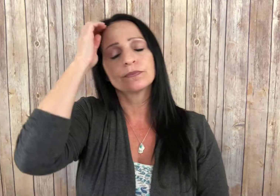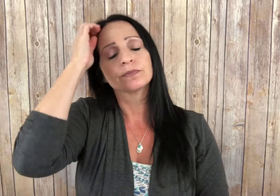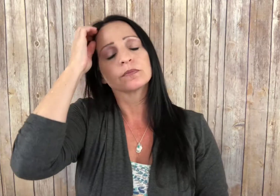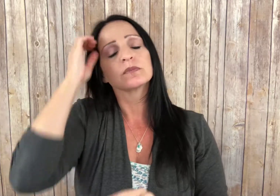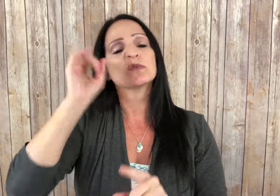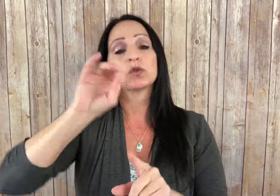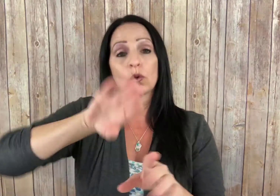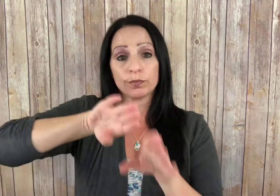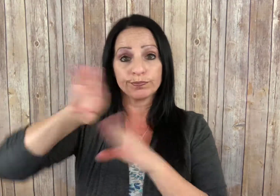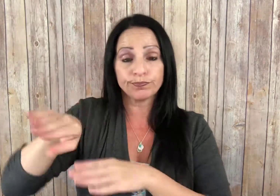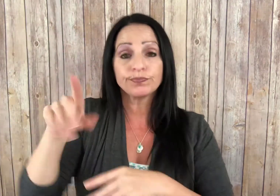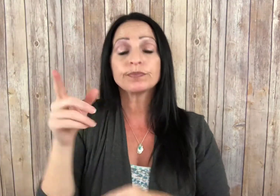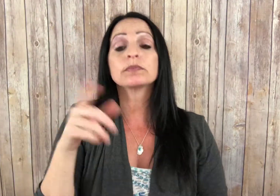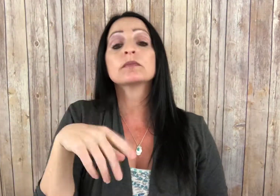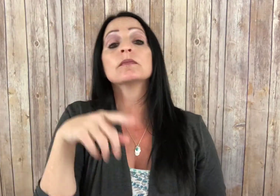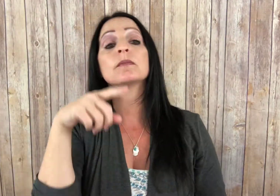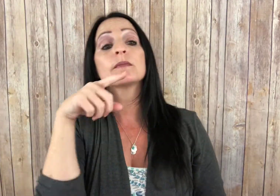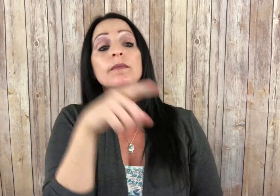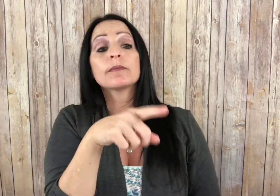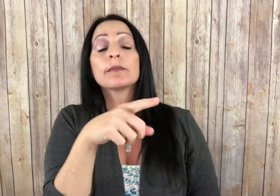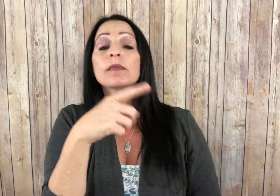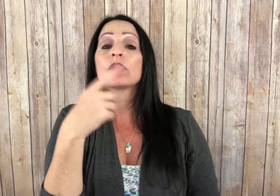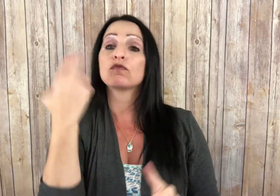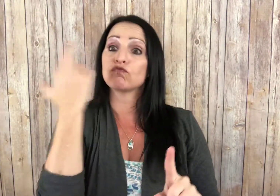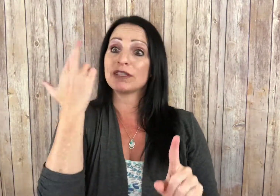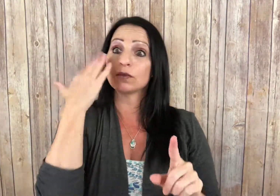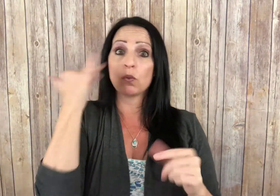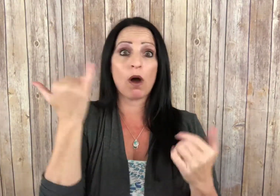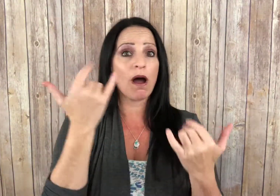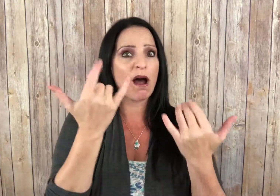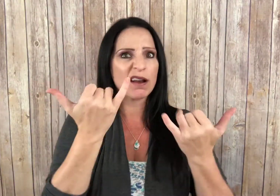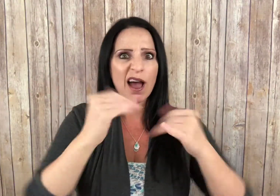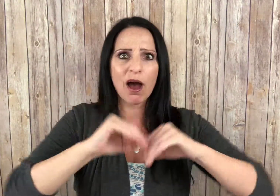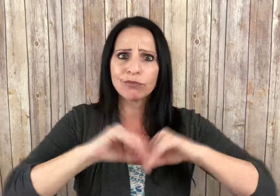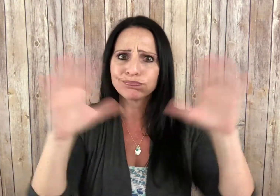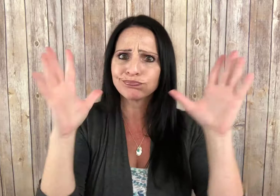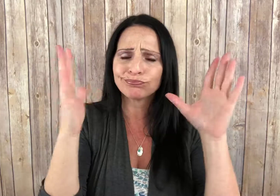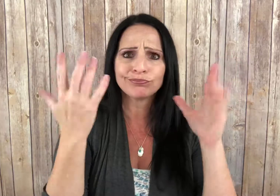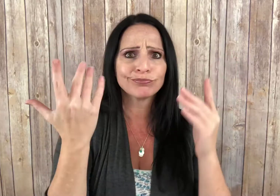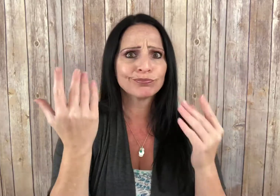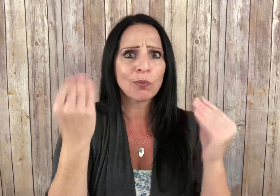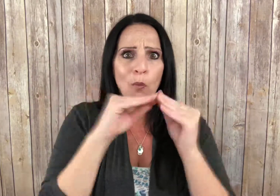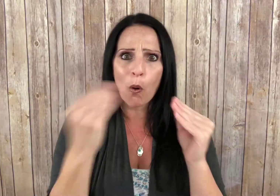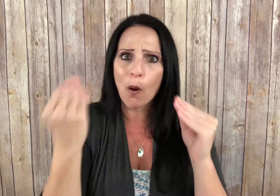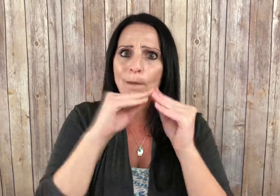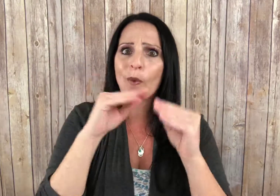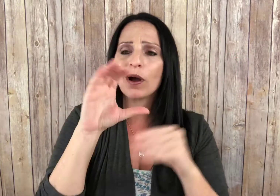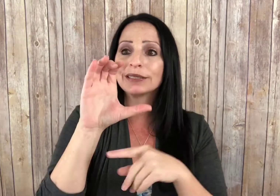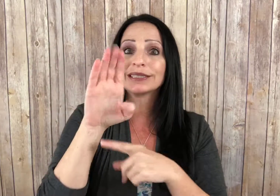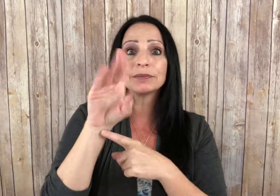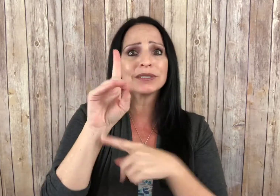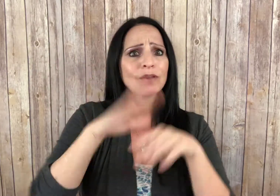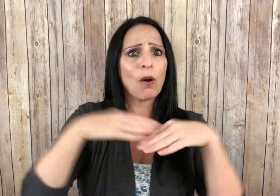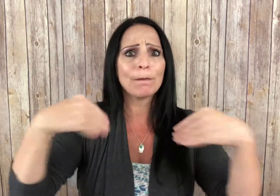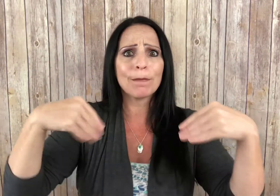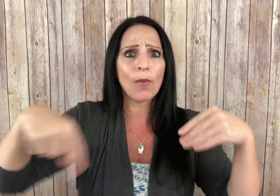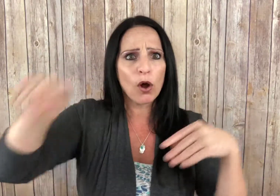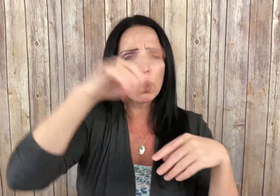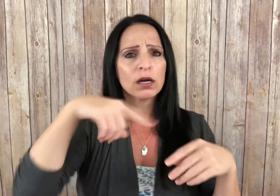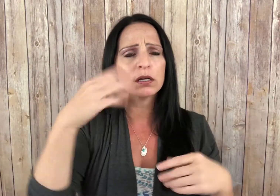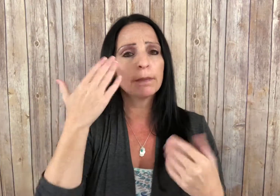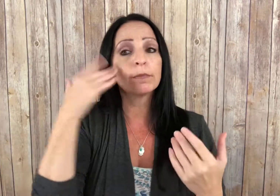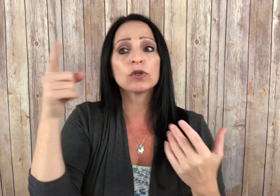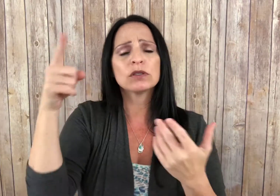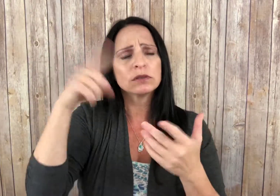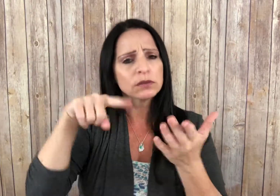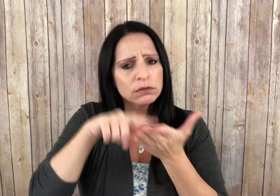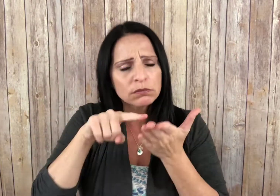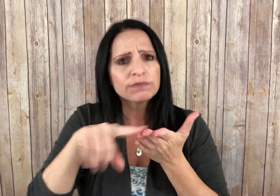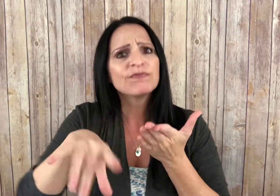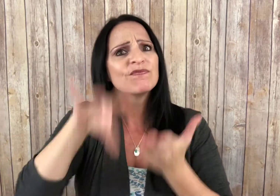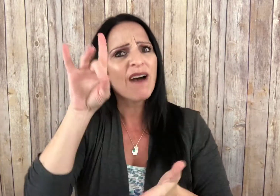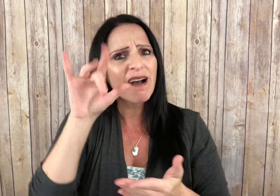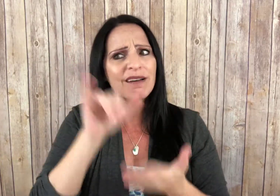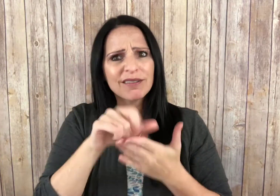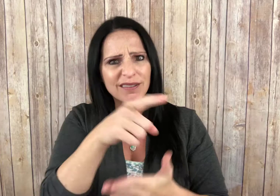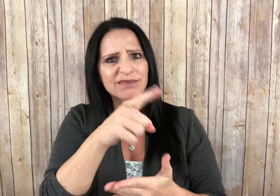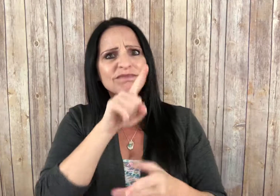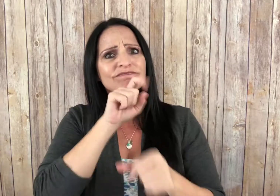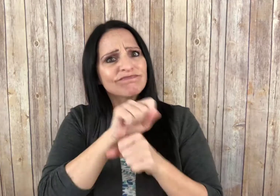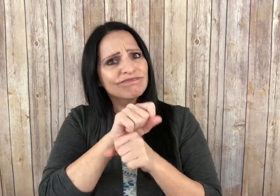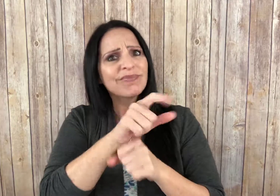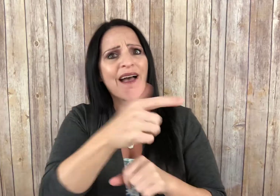There is more interest now in learning about the CBD industry and how it can help.